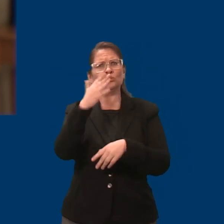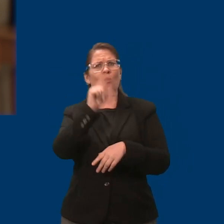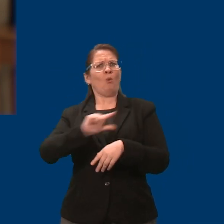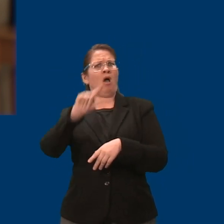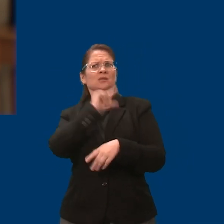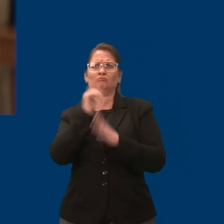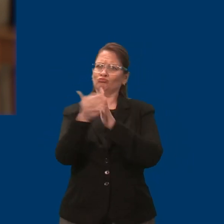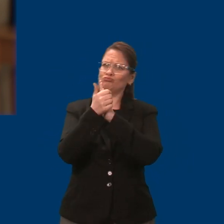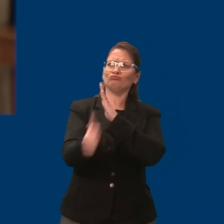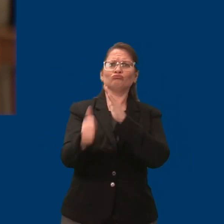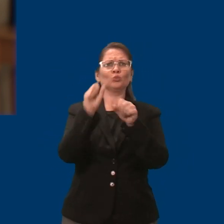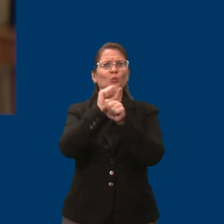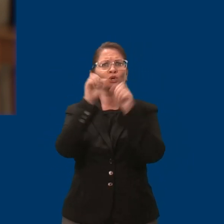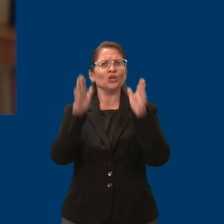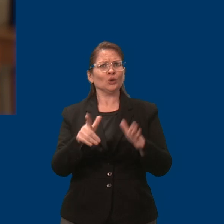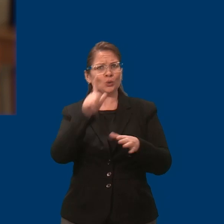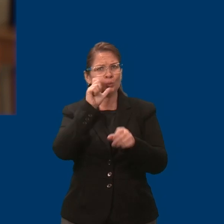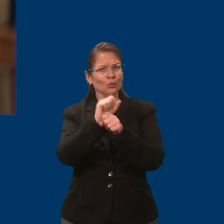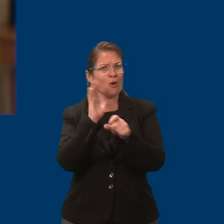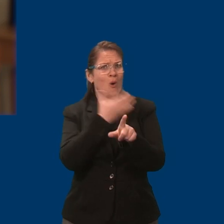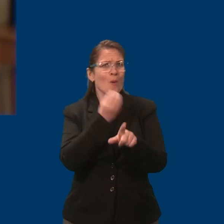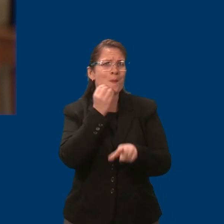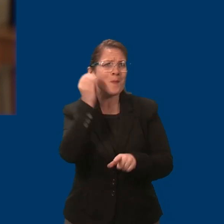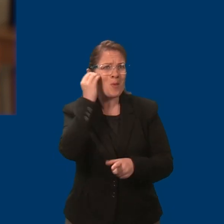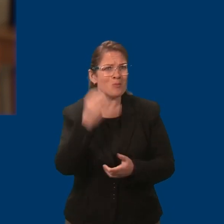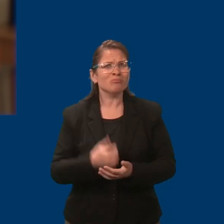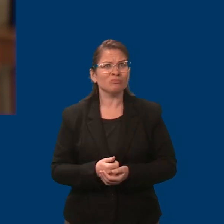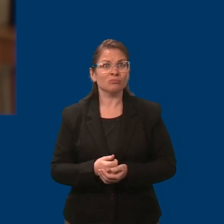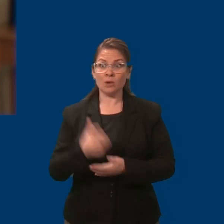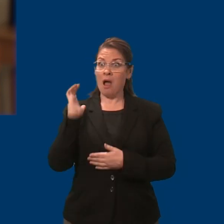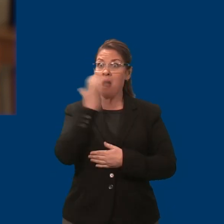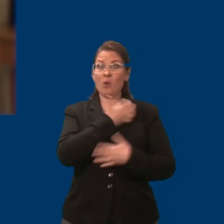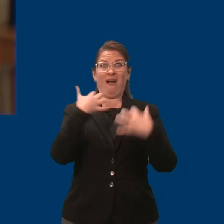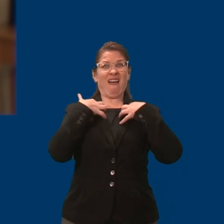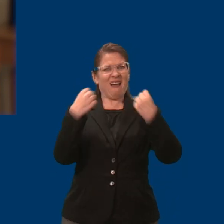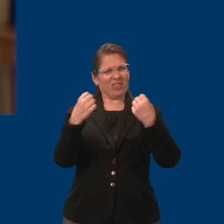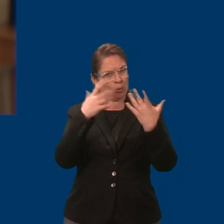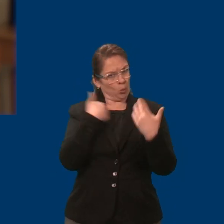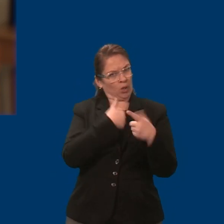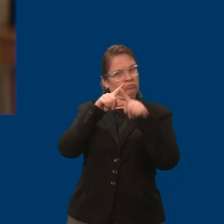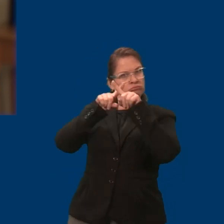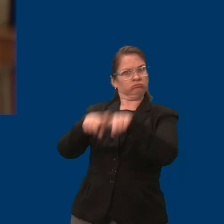and daily needs have not been met. Without our basic needs being met,